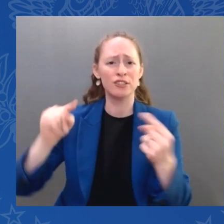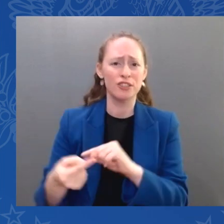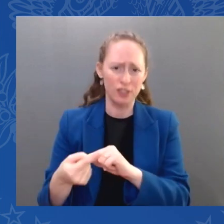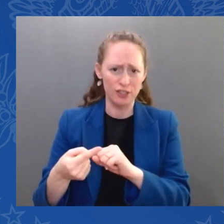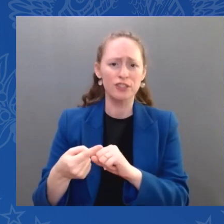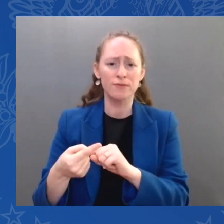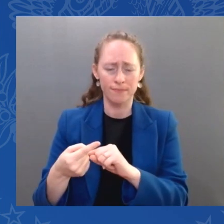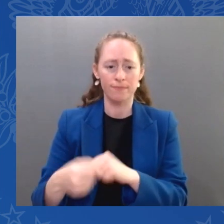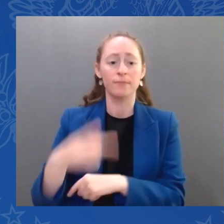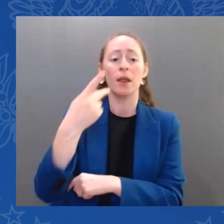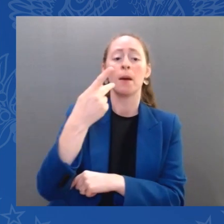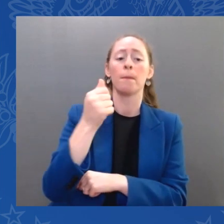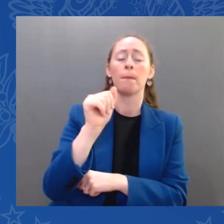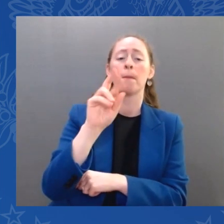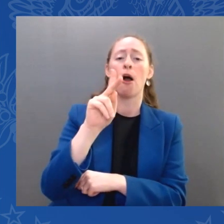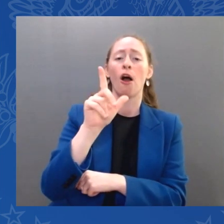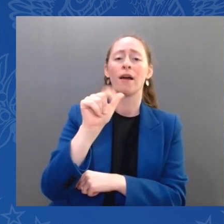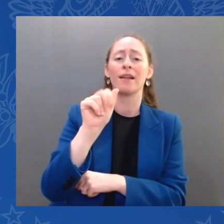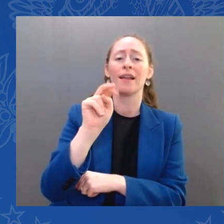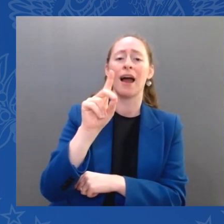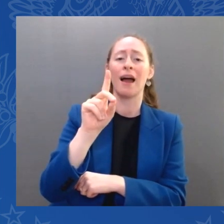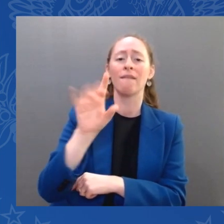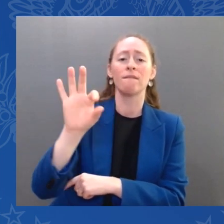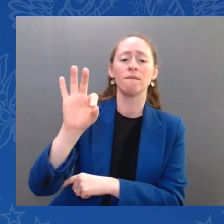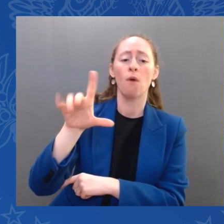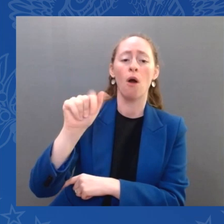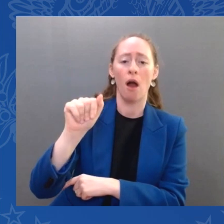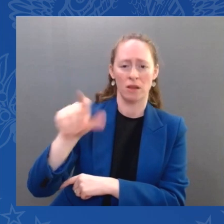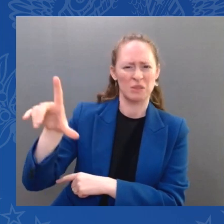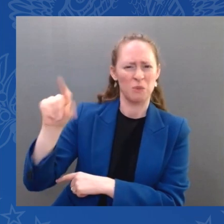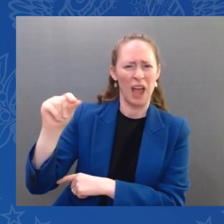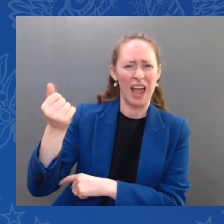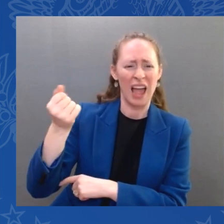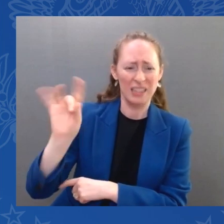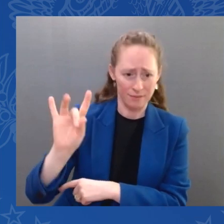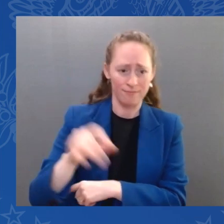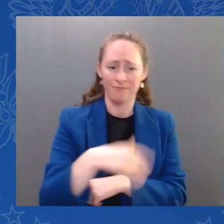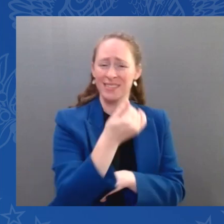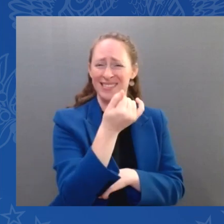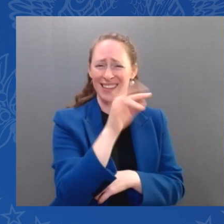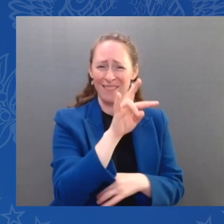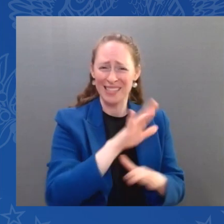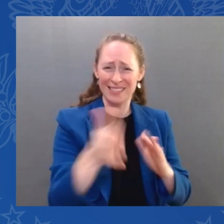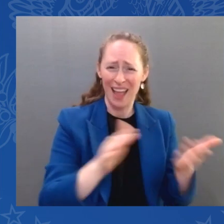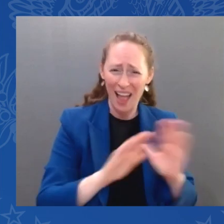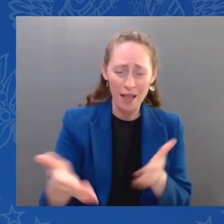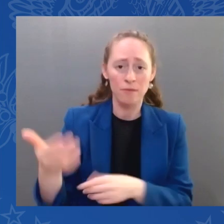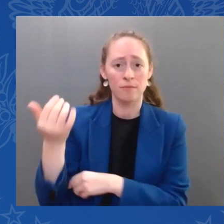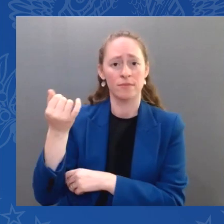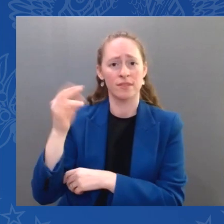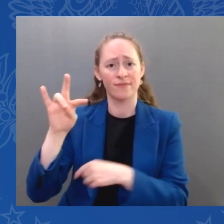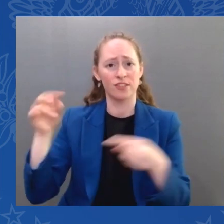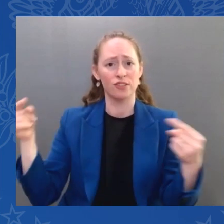In both places, countless others suffering with invisible wounds. In both places, red-flag laws